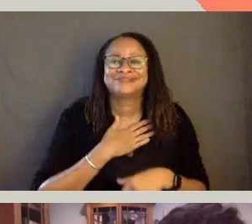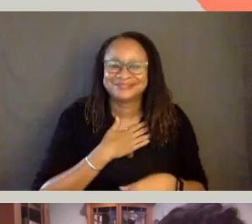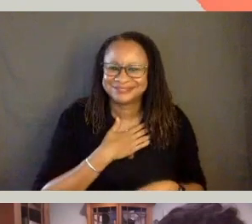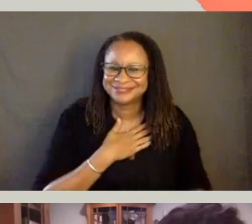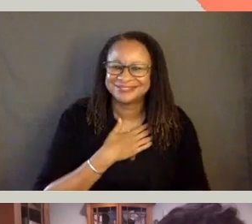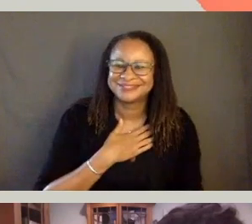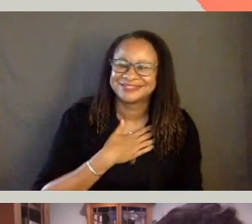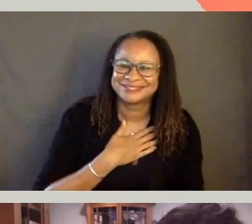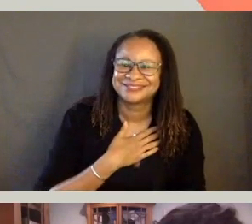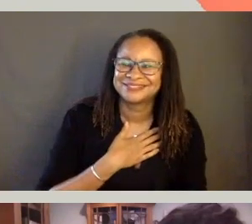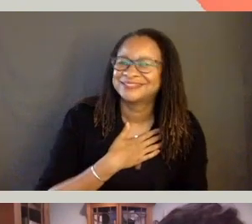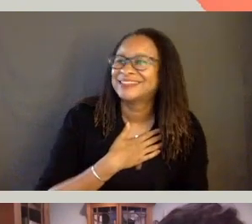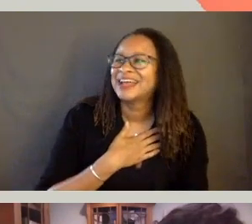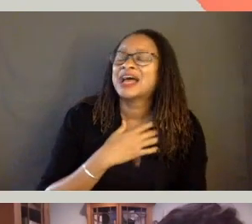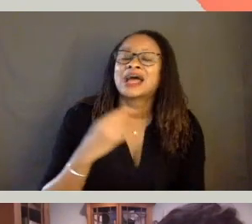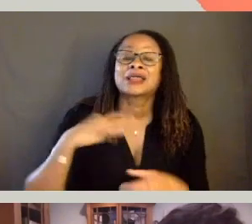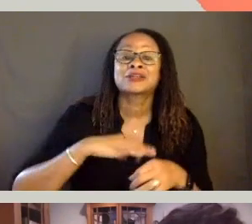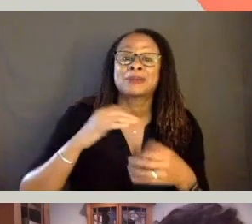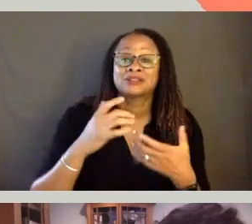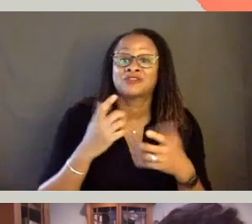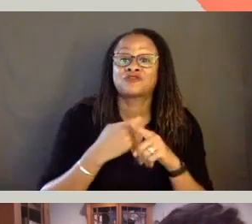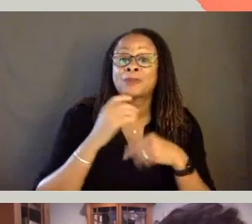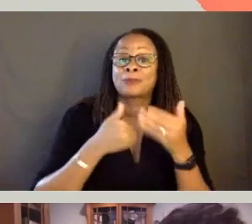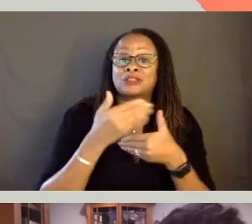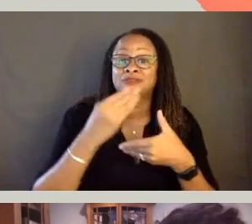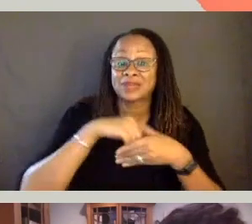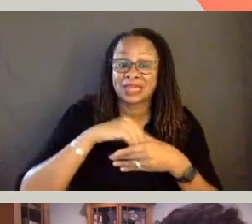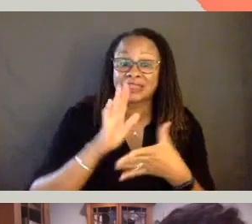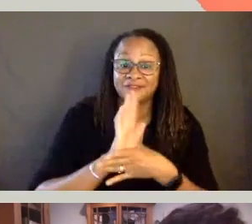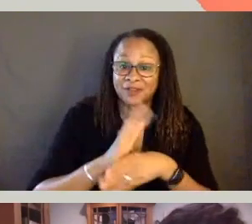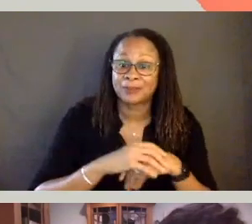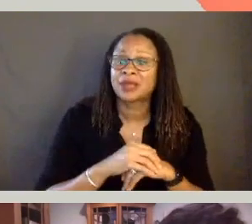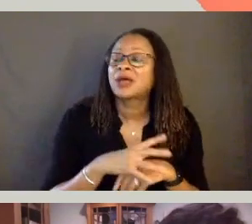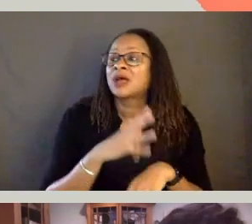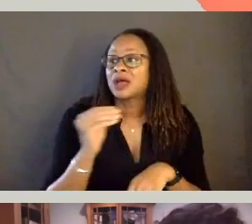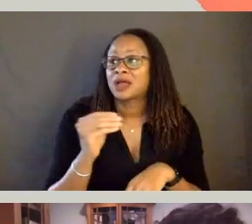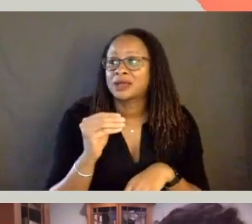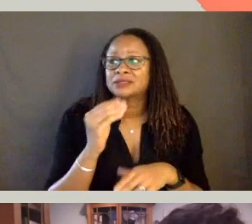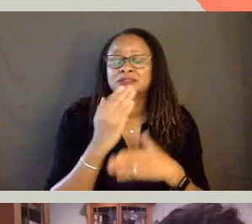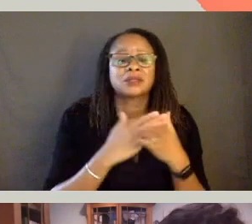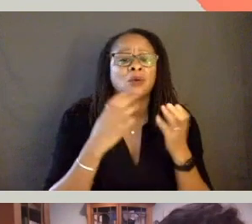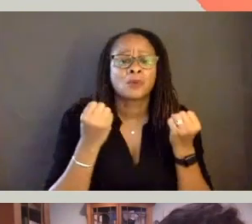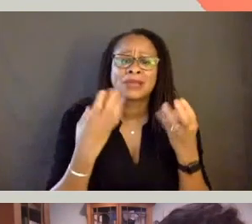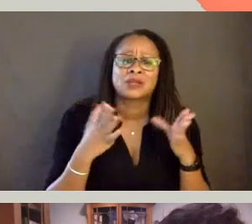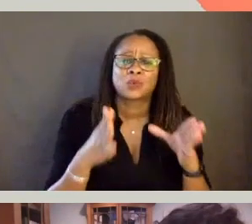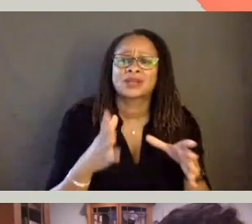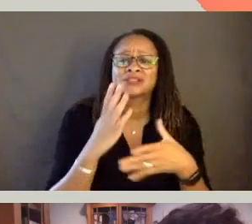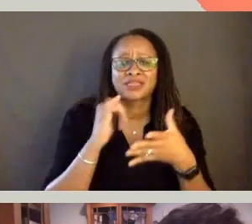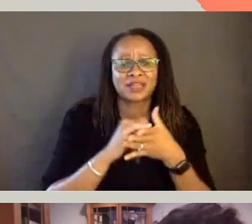from the process of being in the film. And in so many ways, it's part of this larger conversation